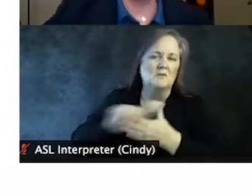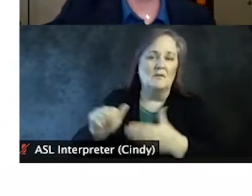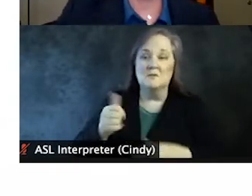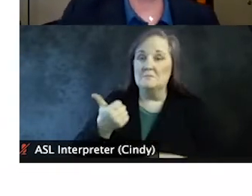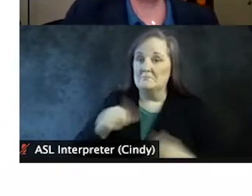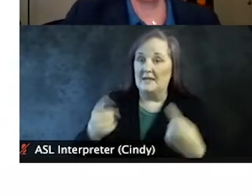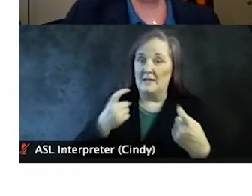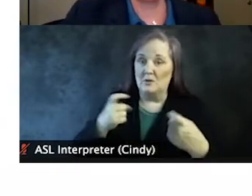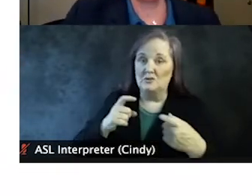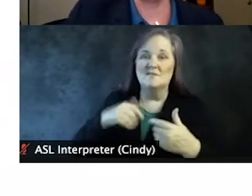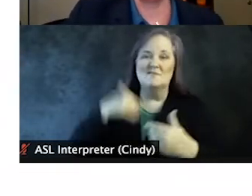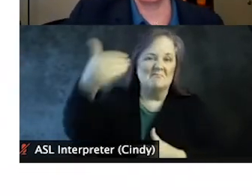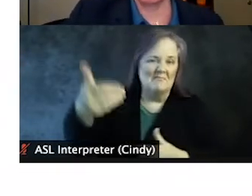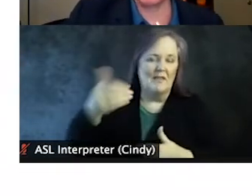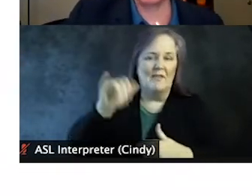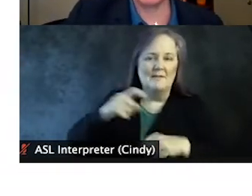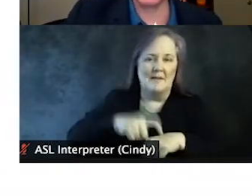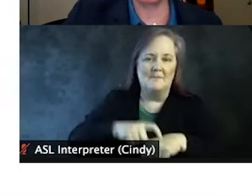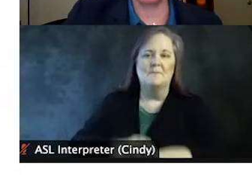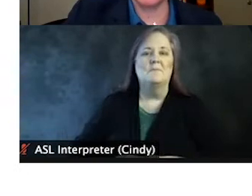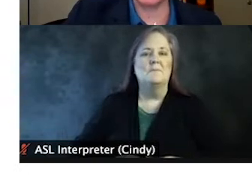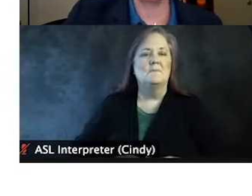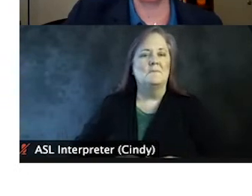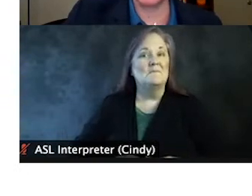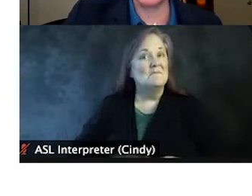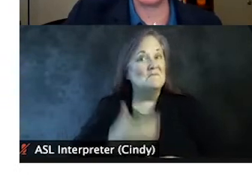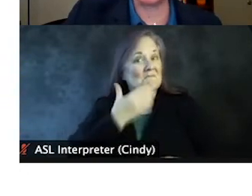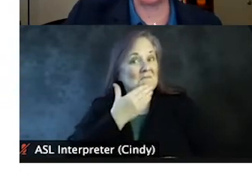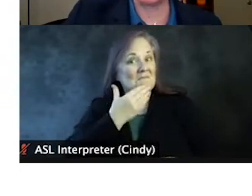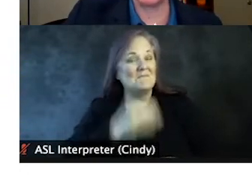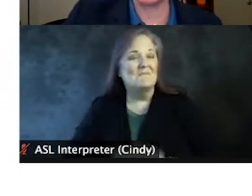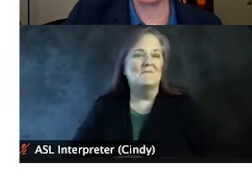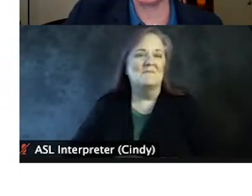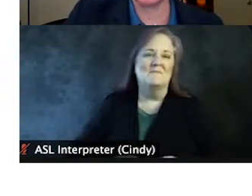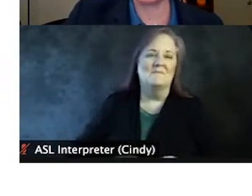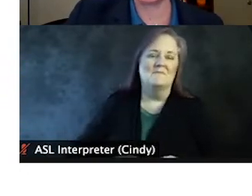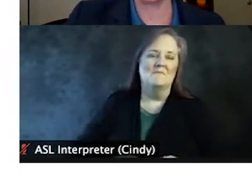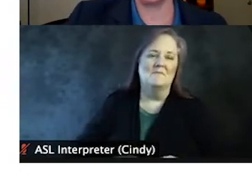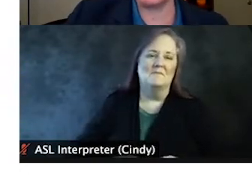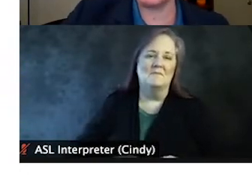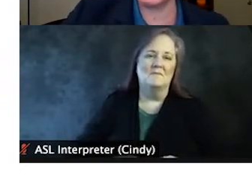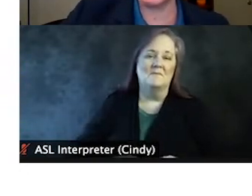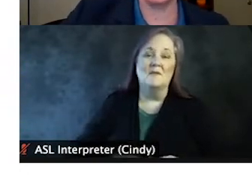Endorsements are the Democratic Party, Green Party, Libertarian, and Peace and Freedom parties. And then opposition is the Republicans.